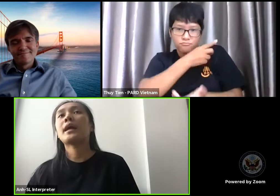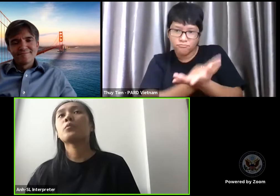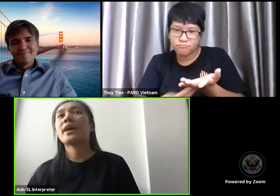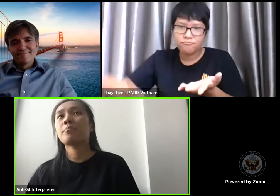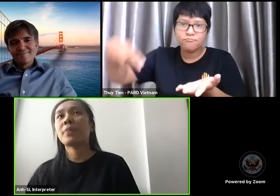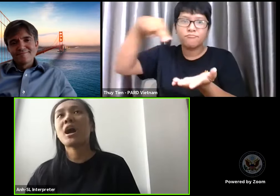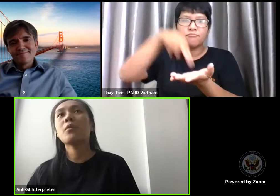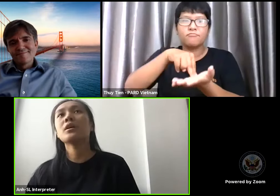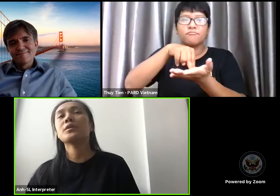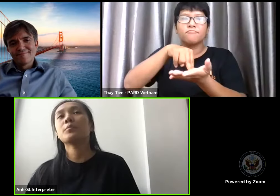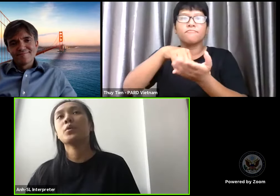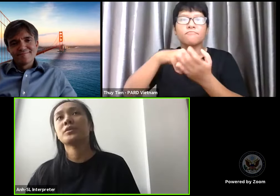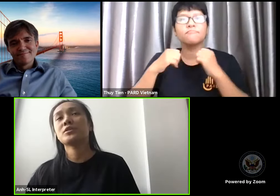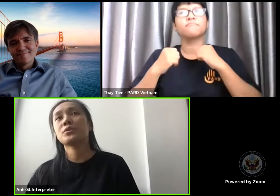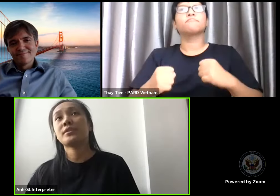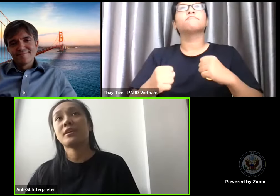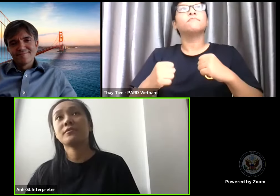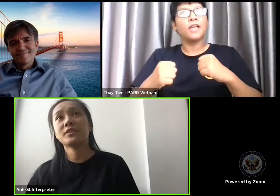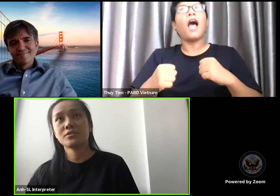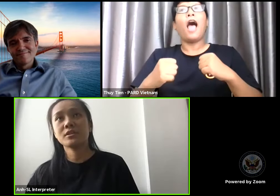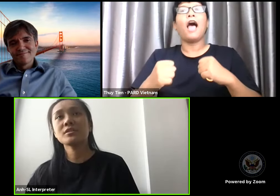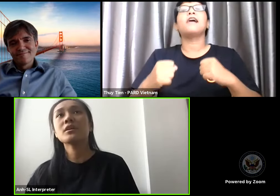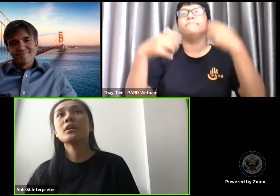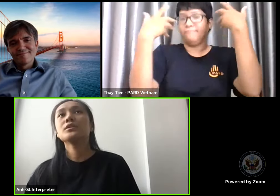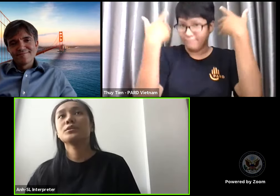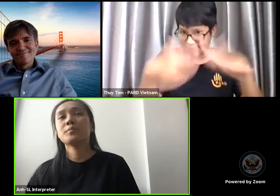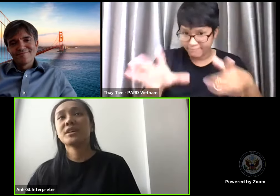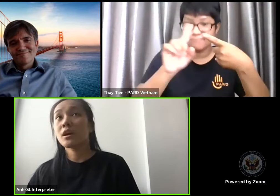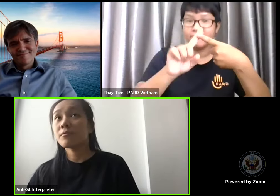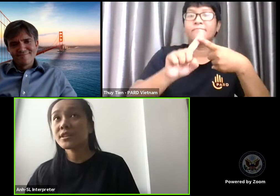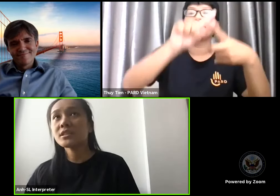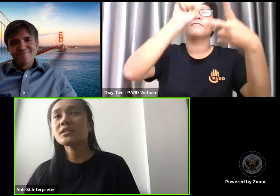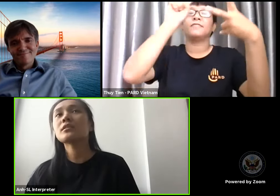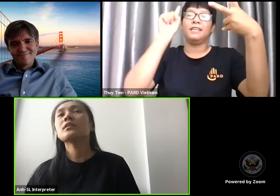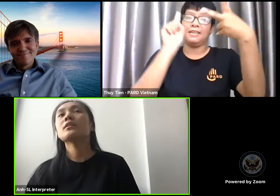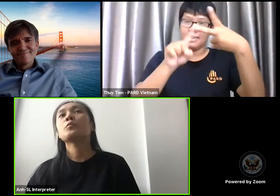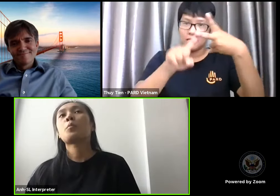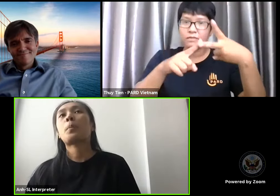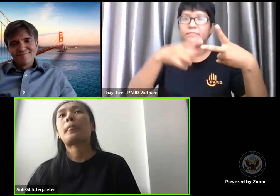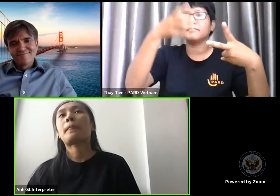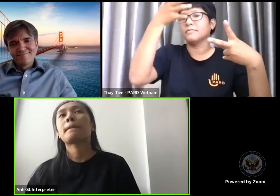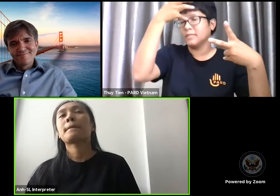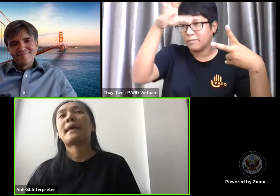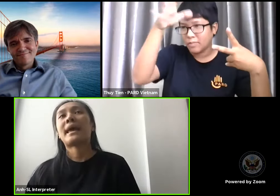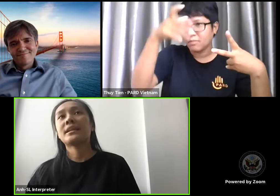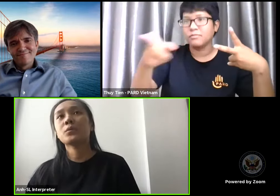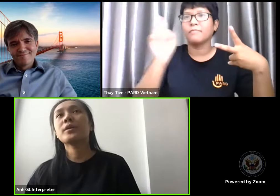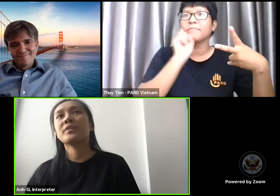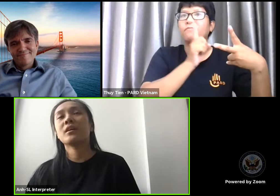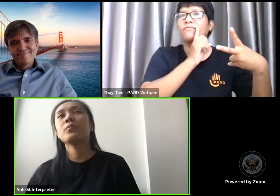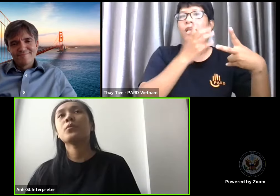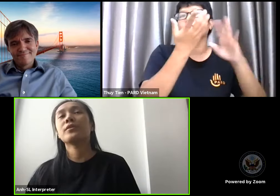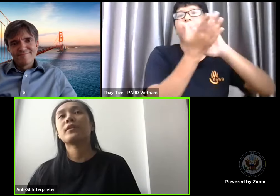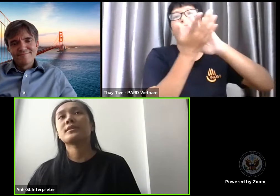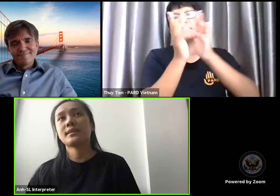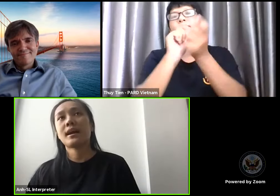and we empower the potential deaf teachers to be confident and equip them with sign